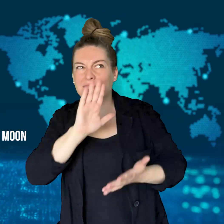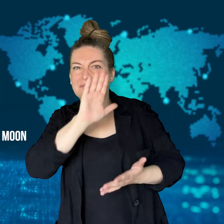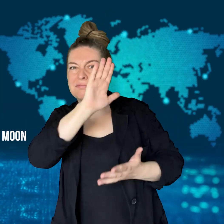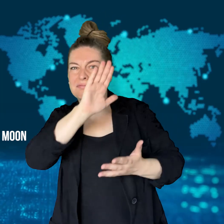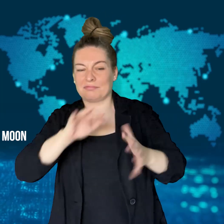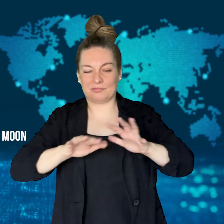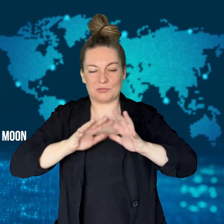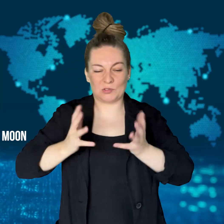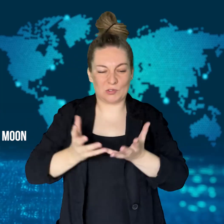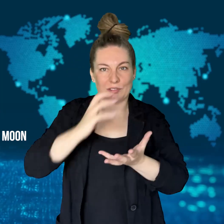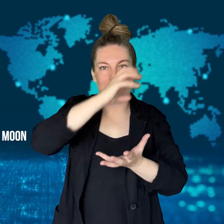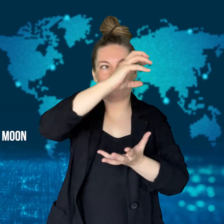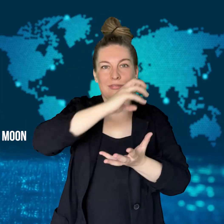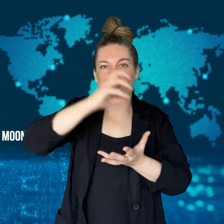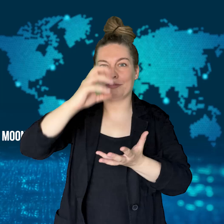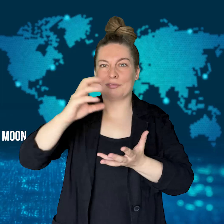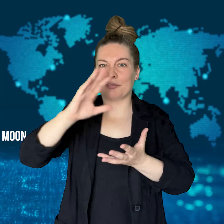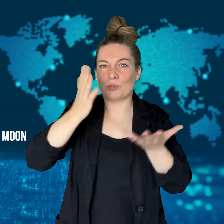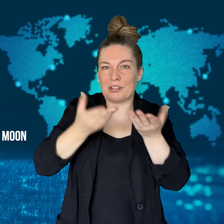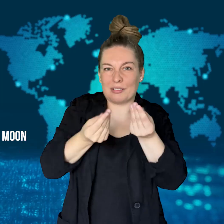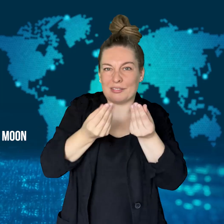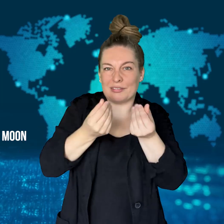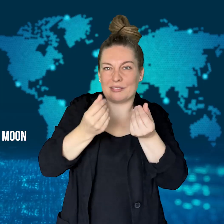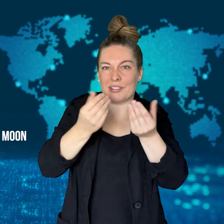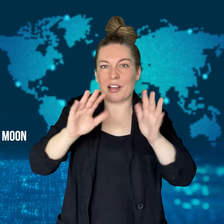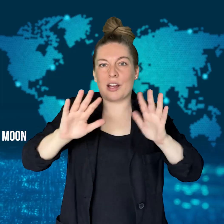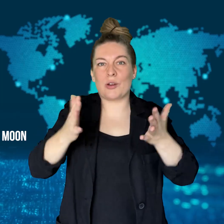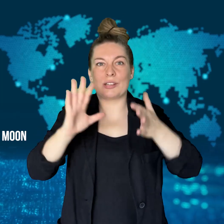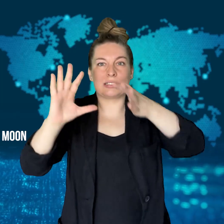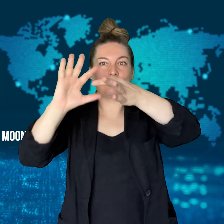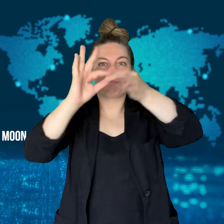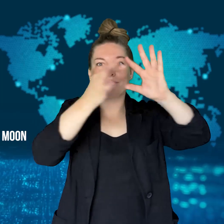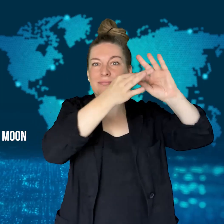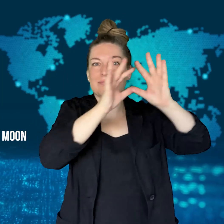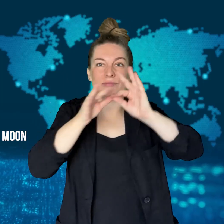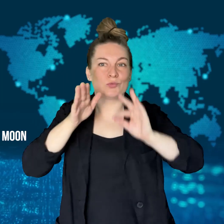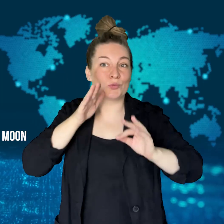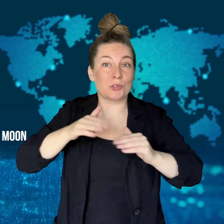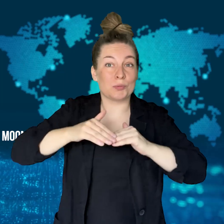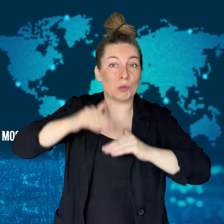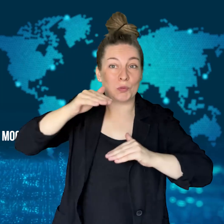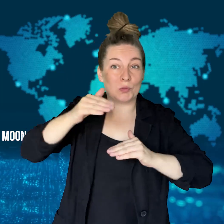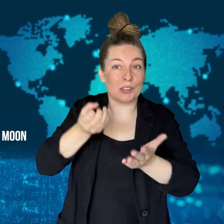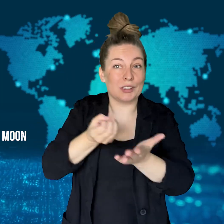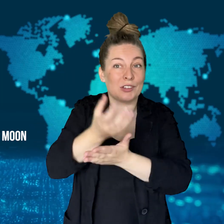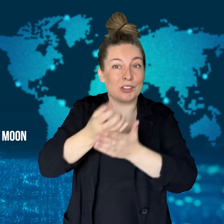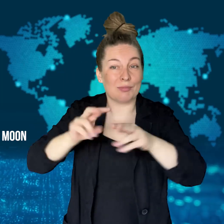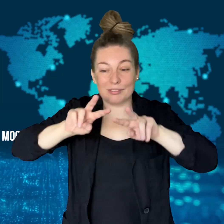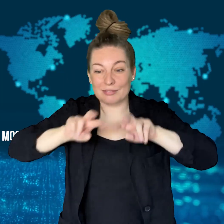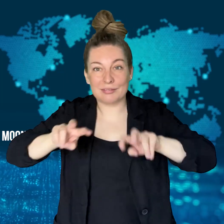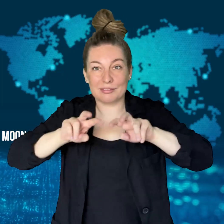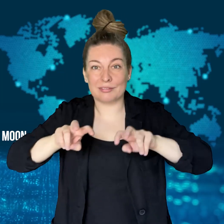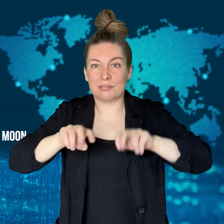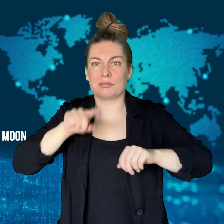If the samples reach the Earth, the world will know more information